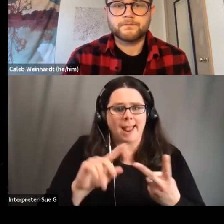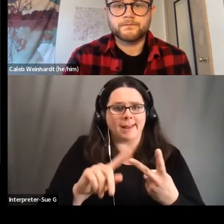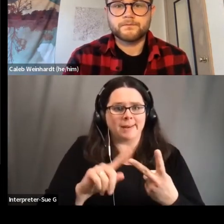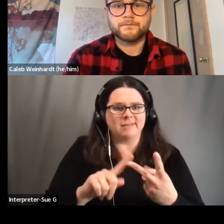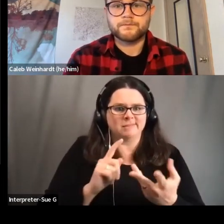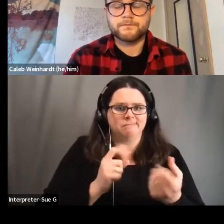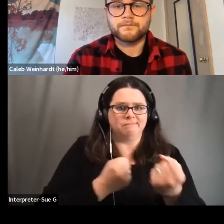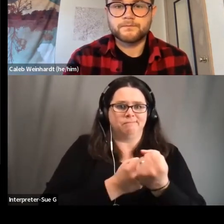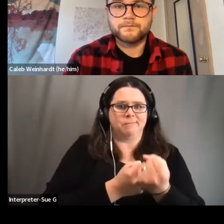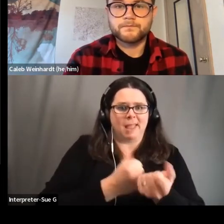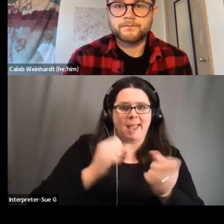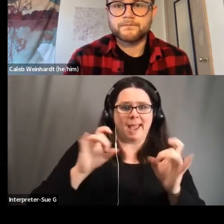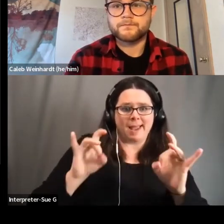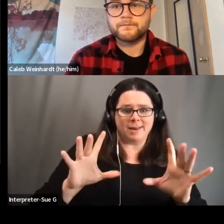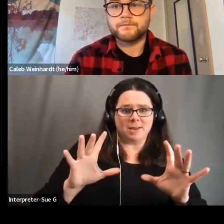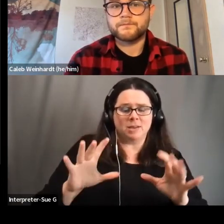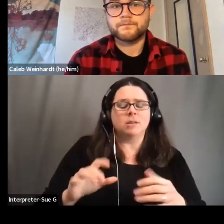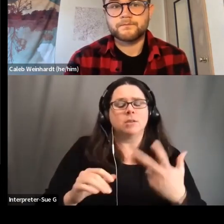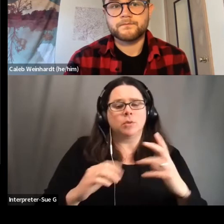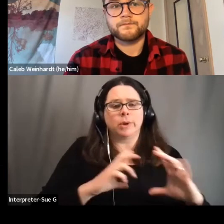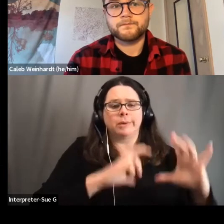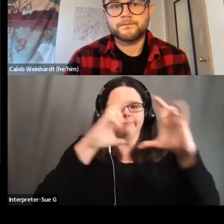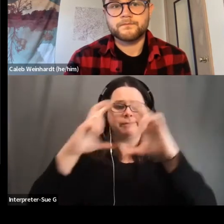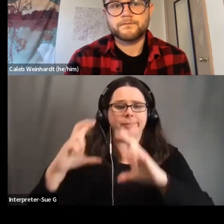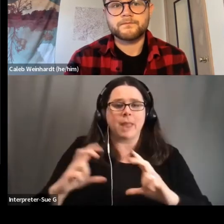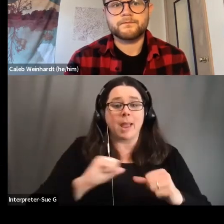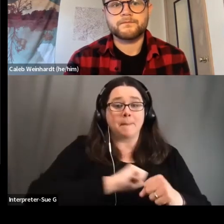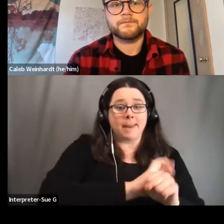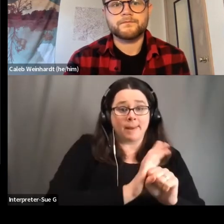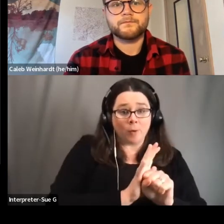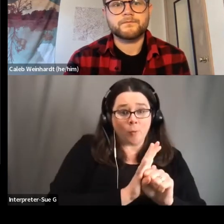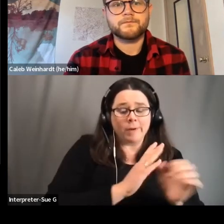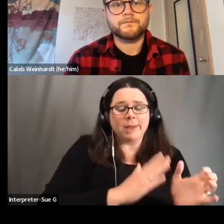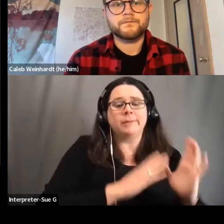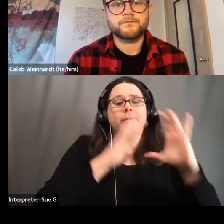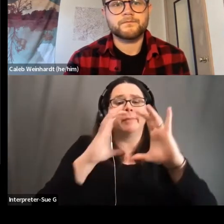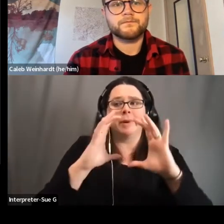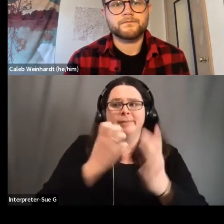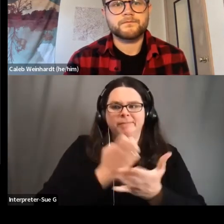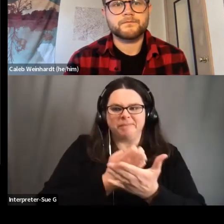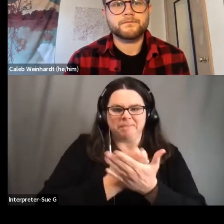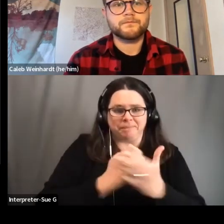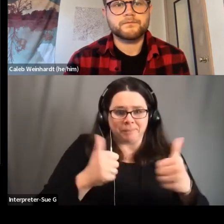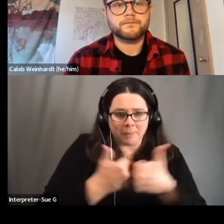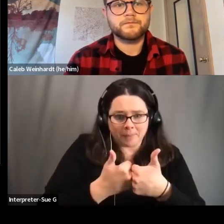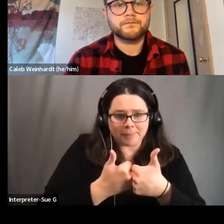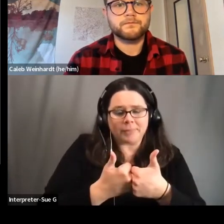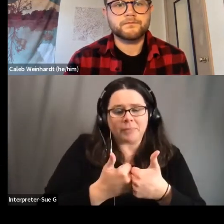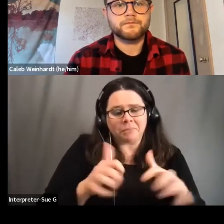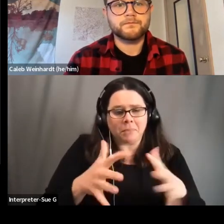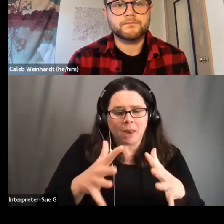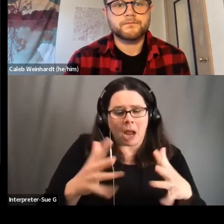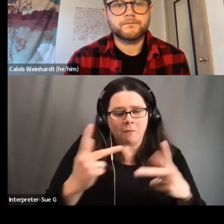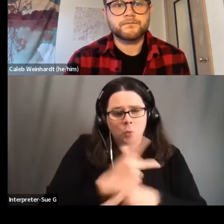of pandemics. Of COVID, of the economic kind of challenges which in some ways are getting worse right now.